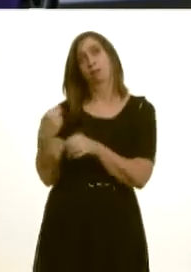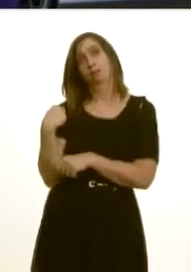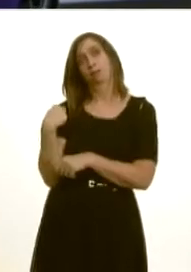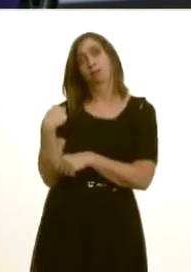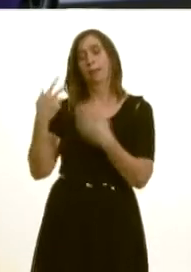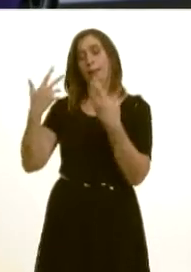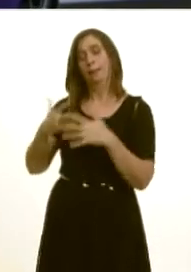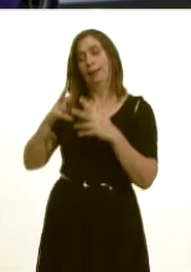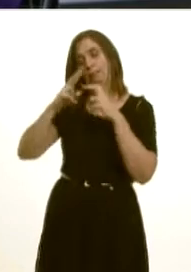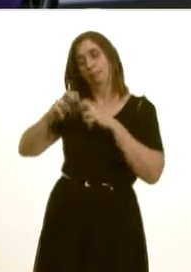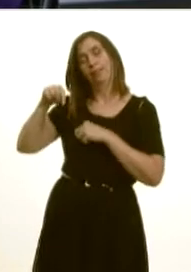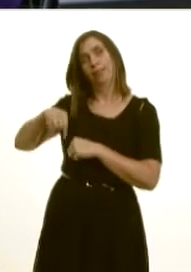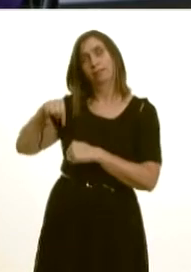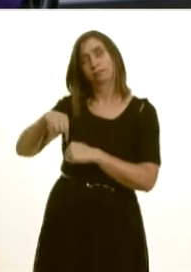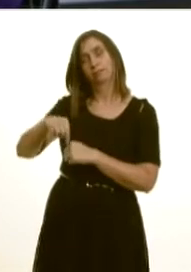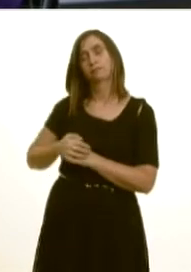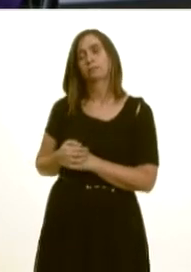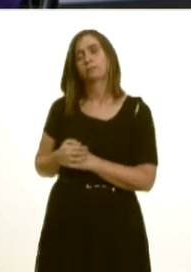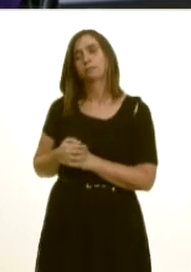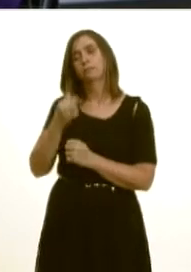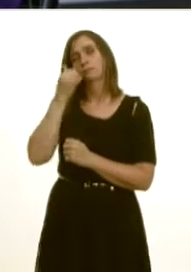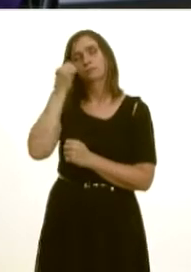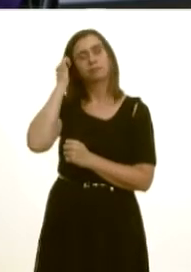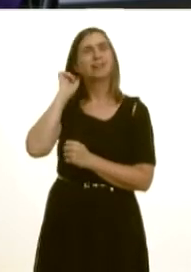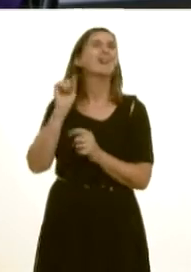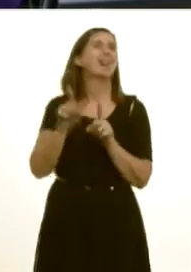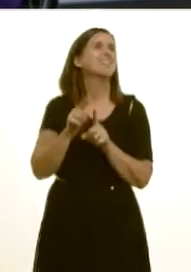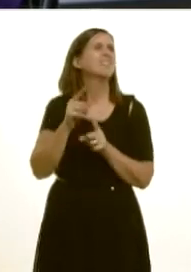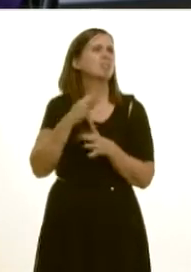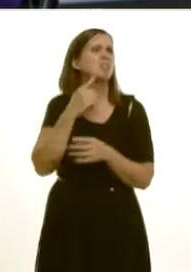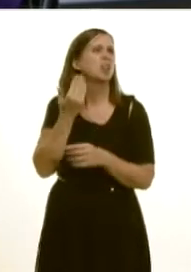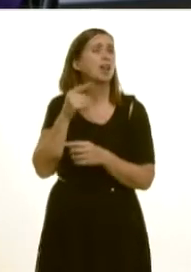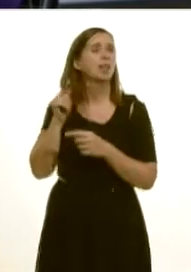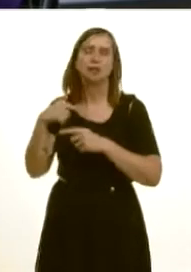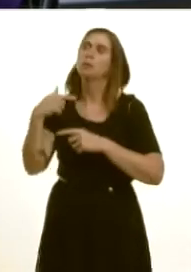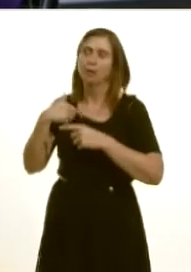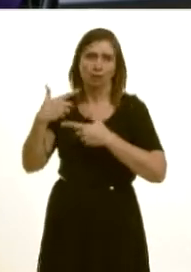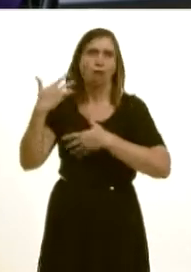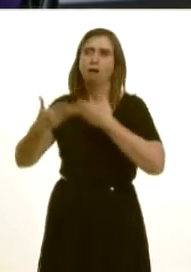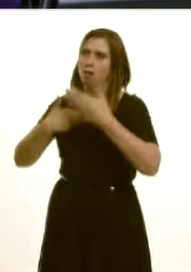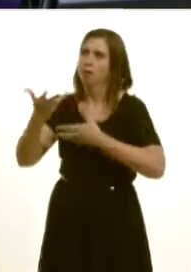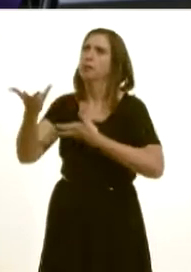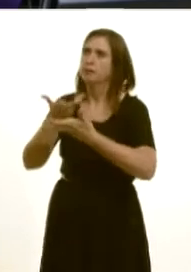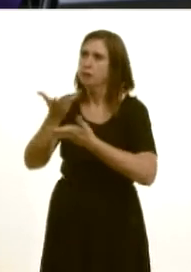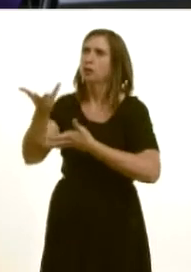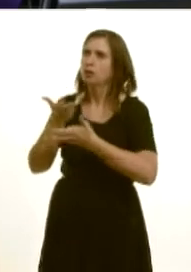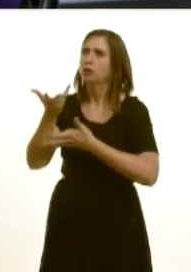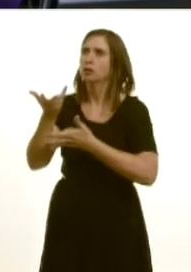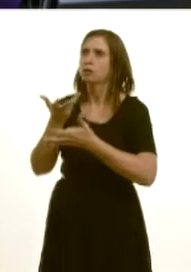at this issue and of course, as I mentioned earlier, this has been the subject of ongoing discussions between the Government and the British Medical Association. That does not